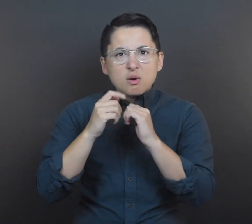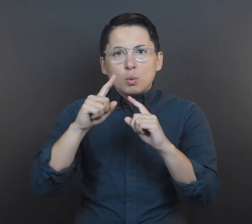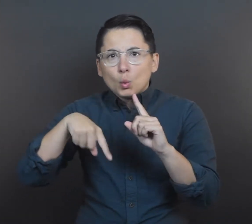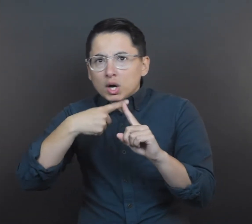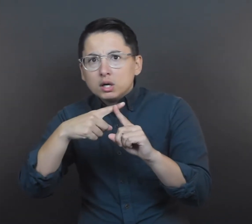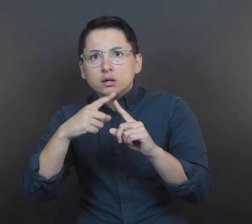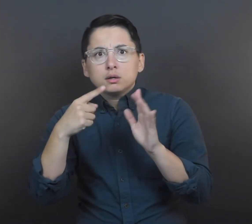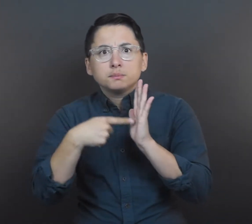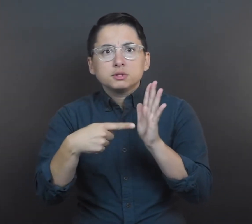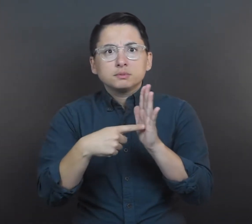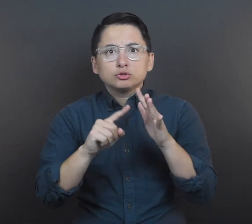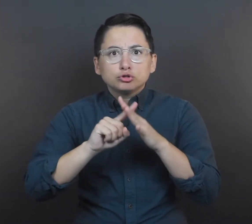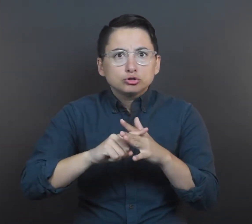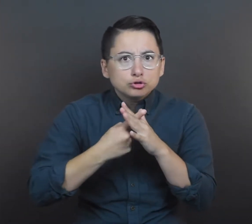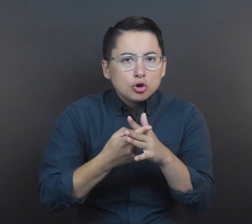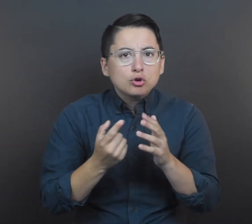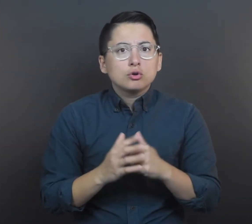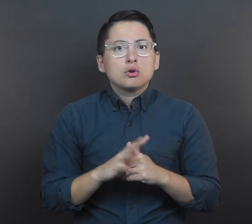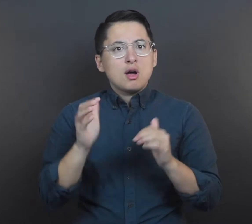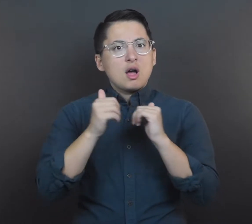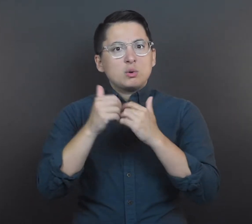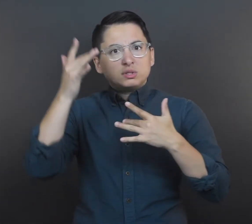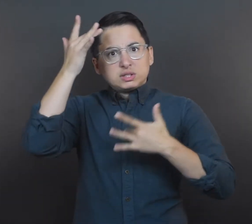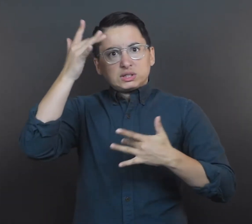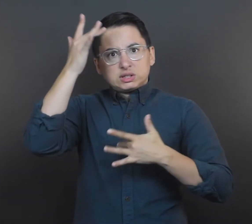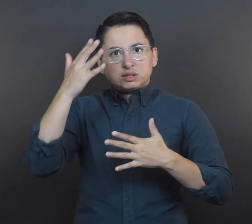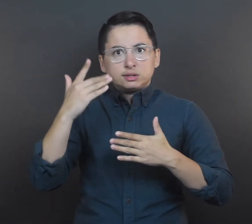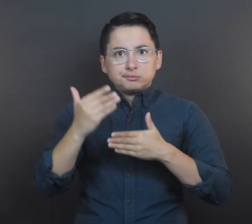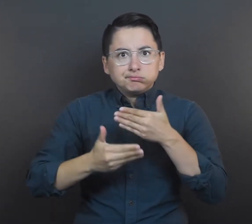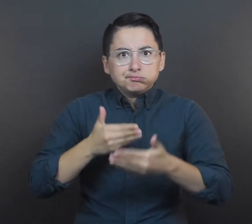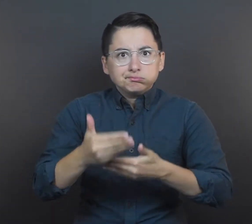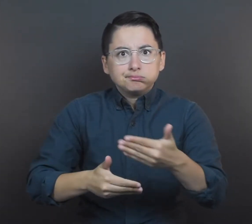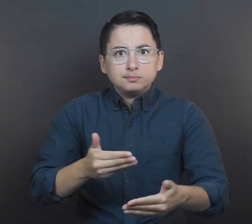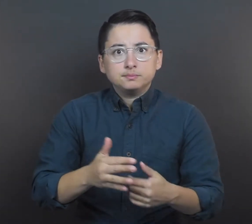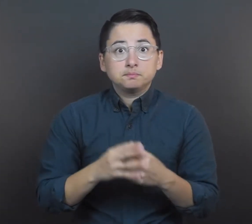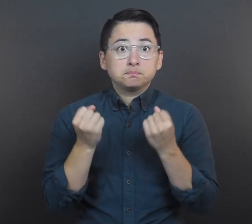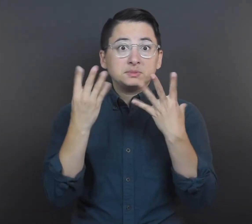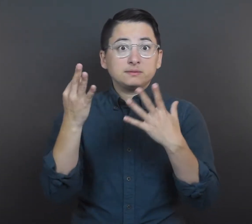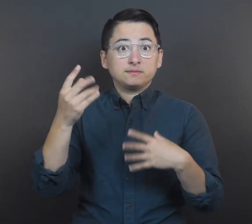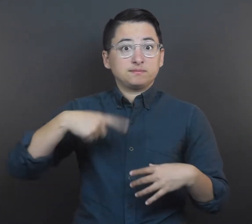Many of them were hospitalized, and some had family members who were ill.